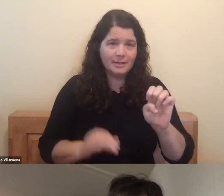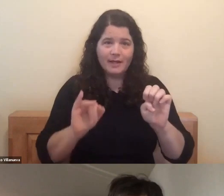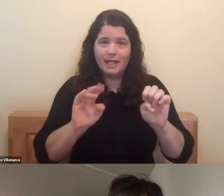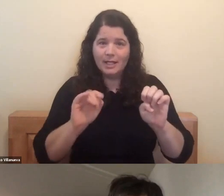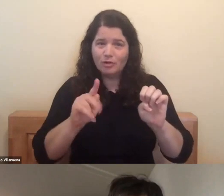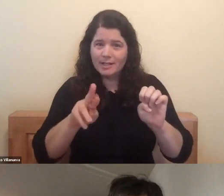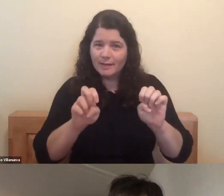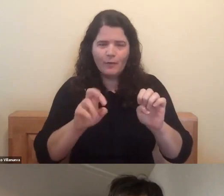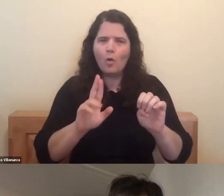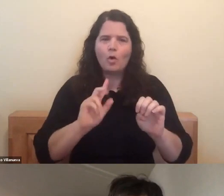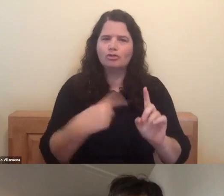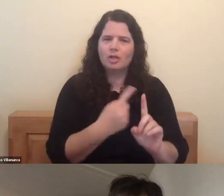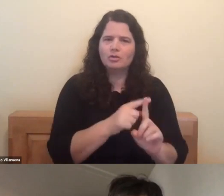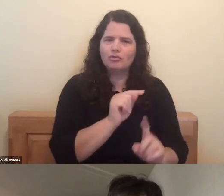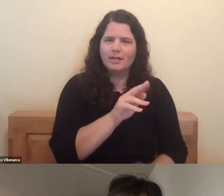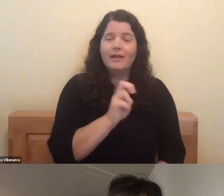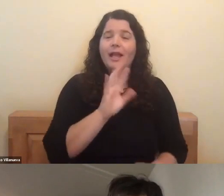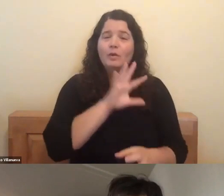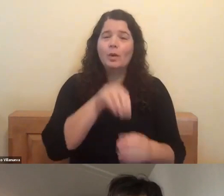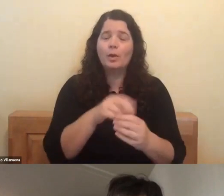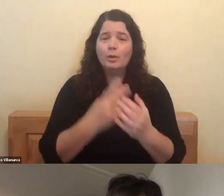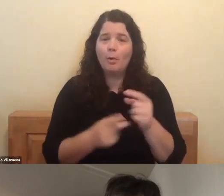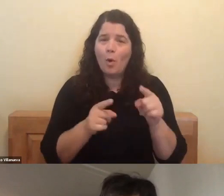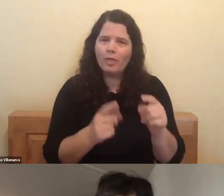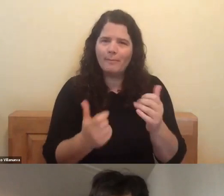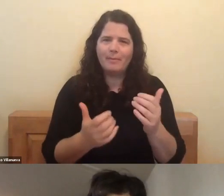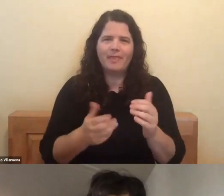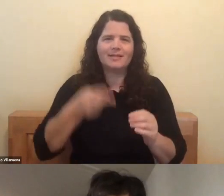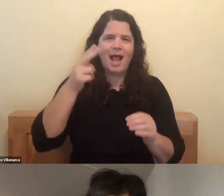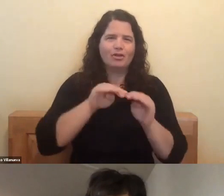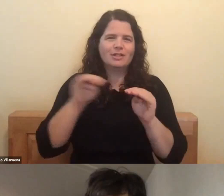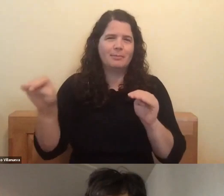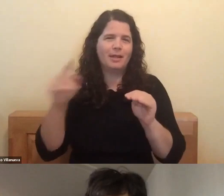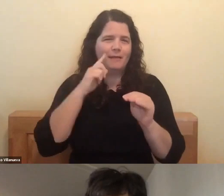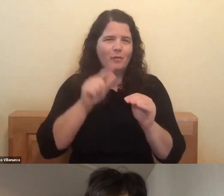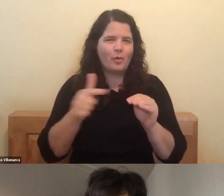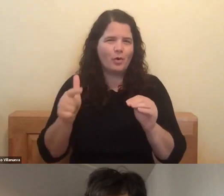subjects that might explain the higher stability of the orders because you would have more tokens